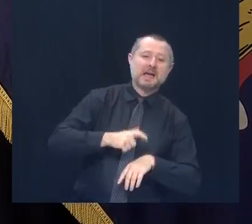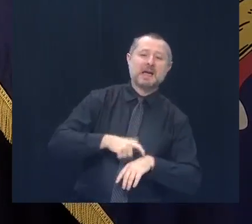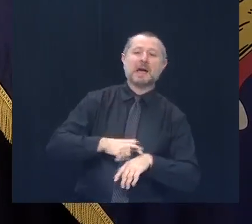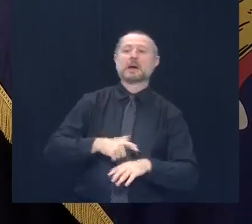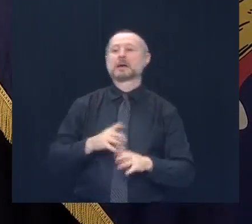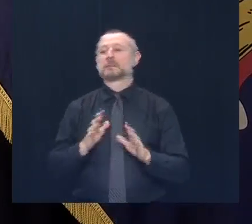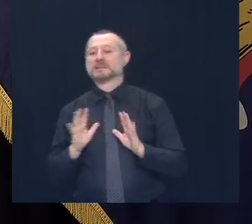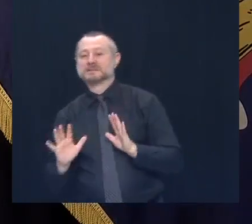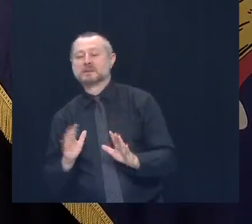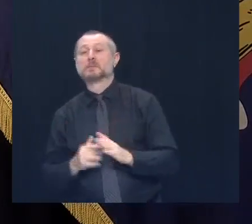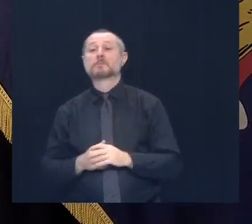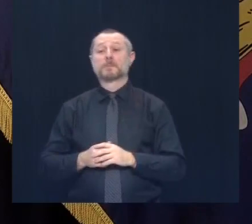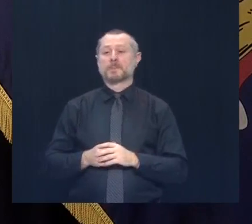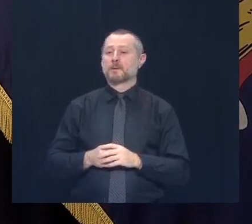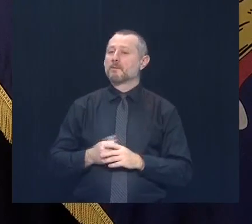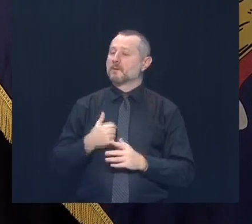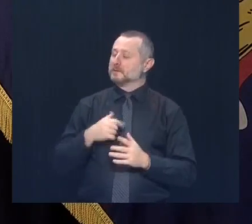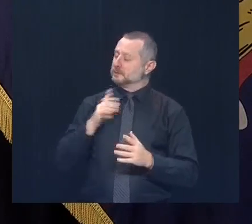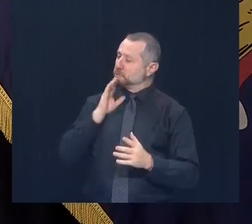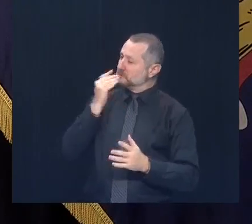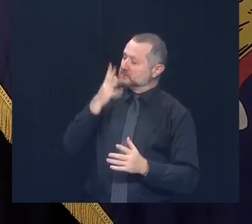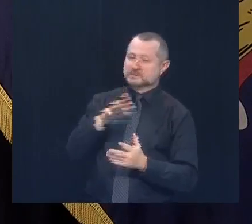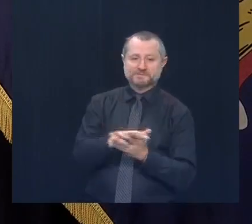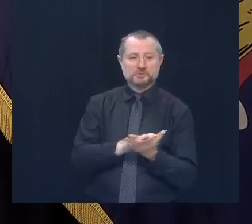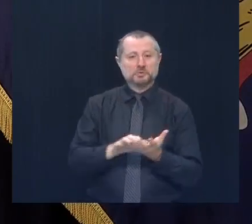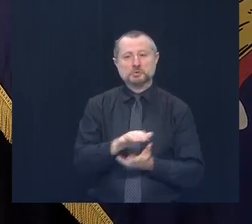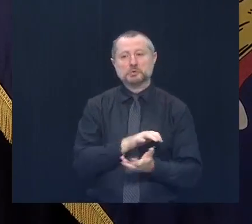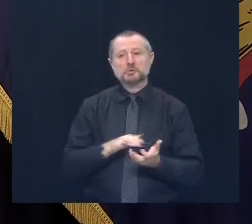ONCE THEY HIT 3, THE CITY IS IRRELEVANT. I UNDERSTAND THE MAINe1 DIFFERENCE